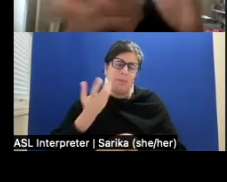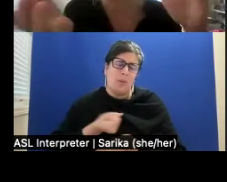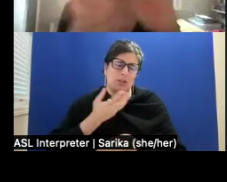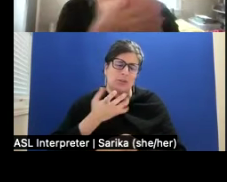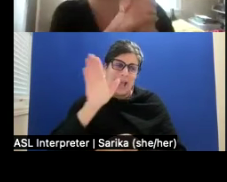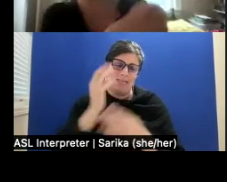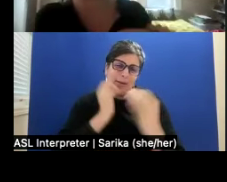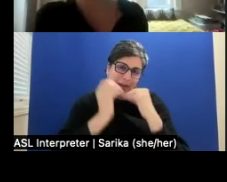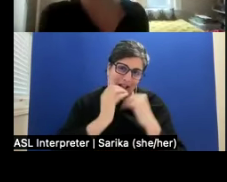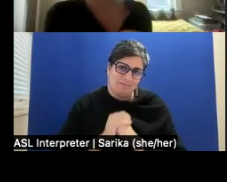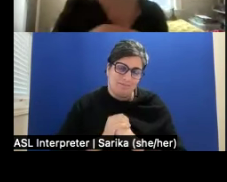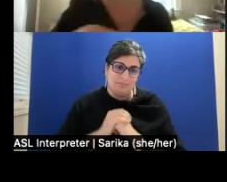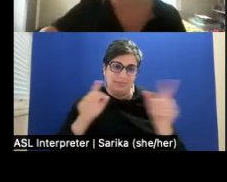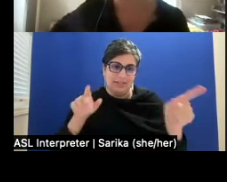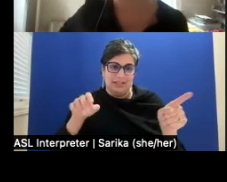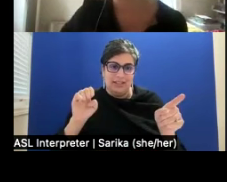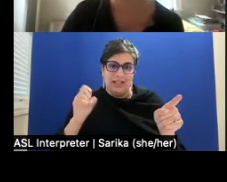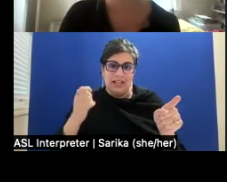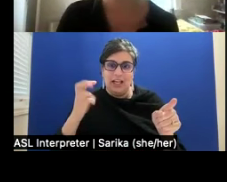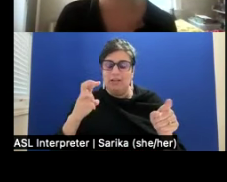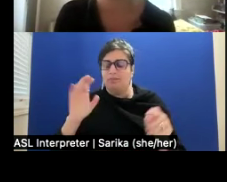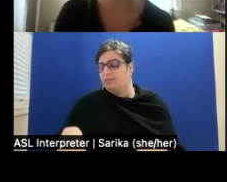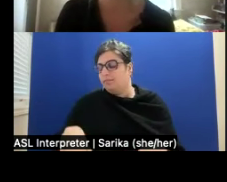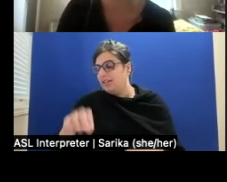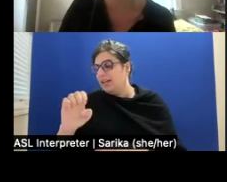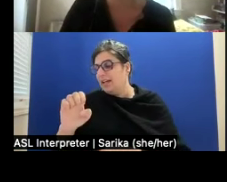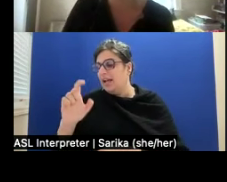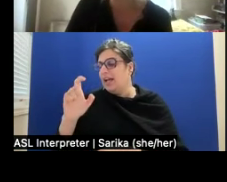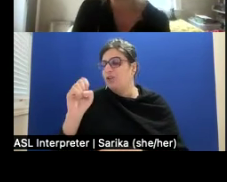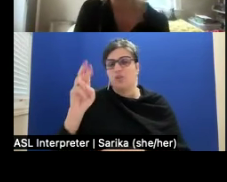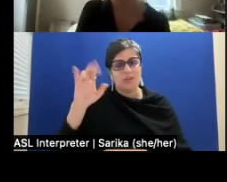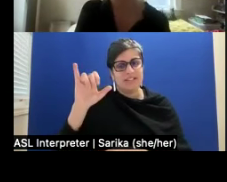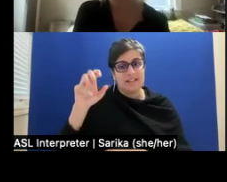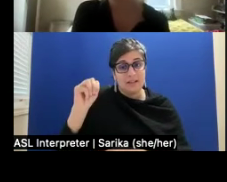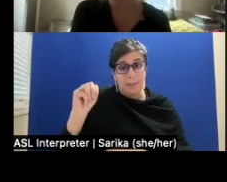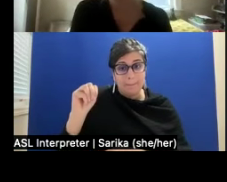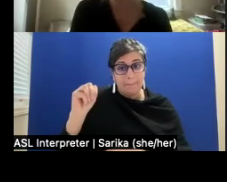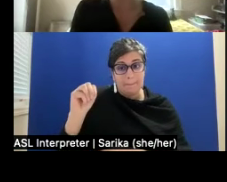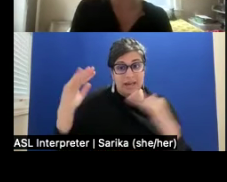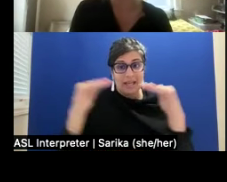And here is exorcism. Equals liberation. So, yeah.